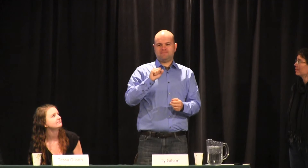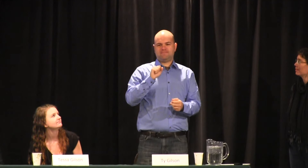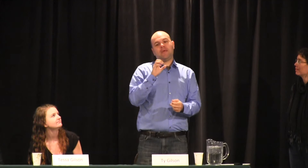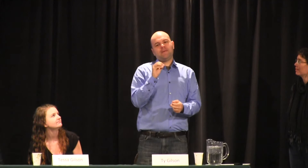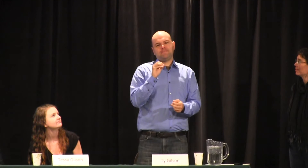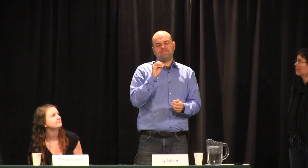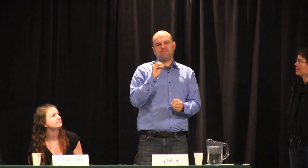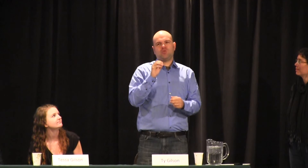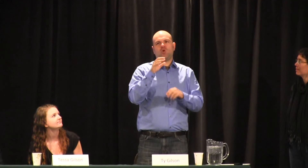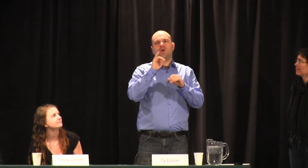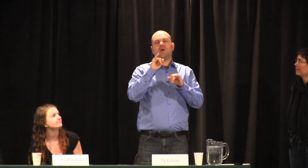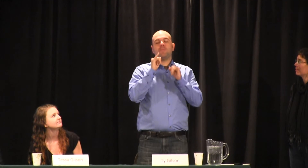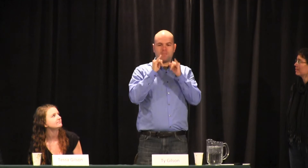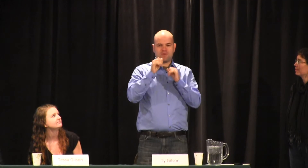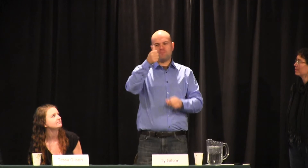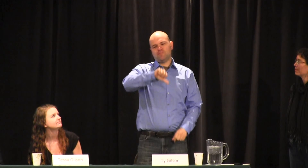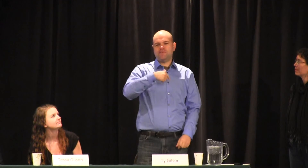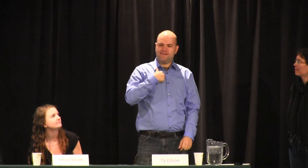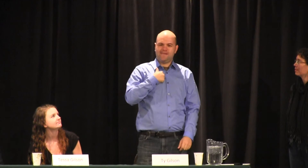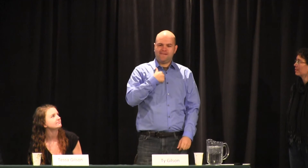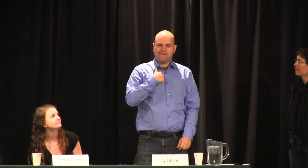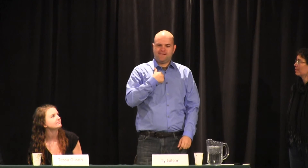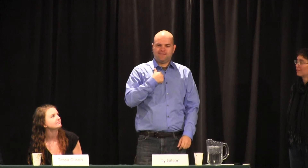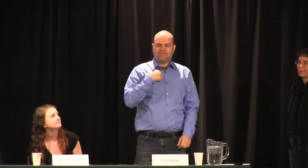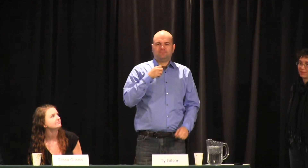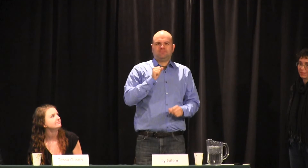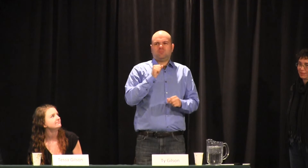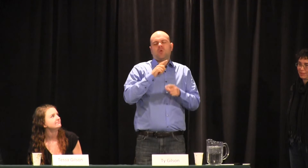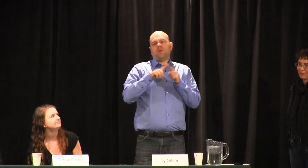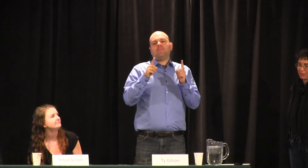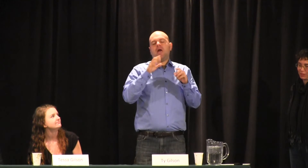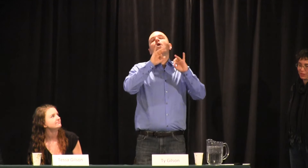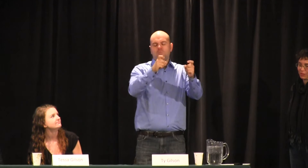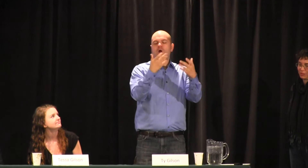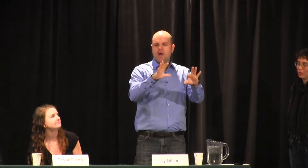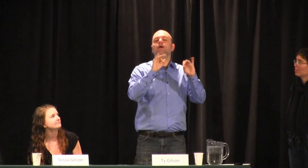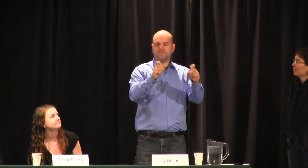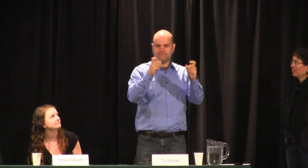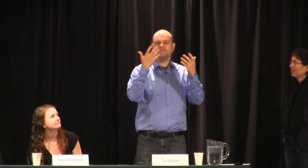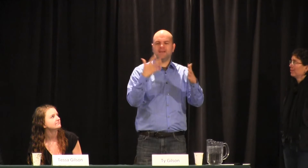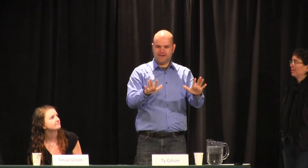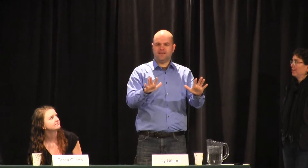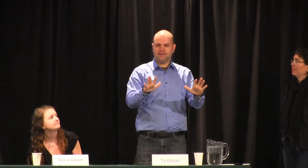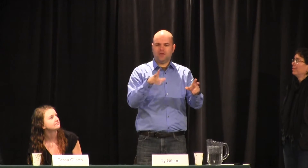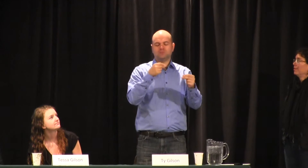in the transcript and that whole process, so during the interview, I actually got eliminated,